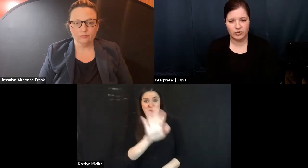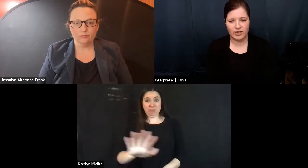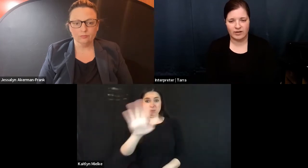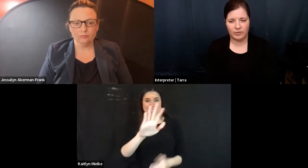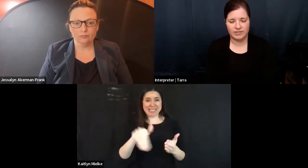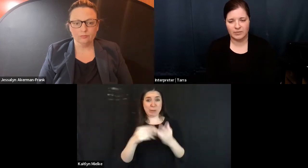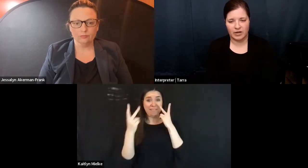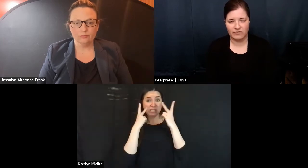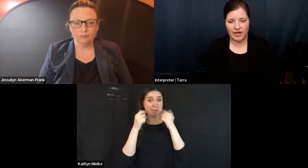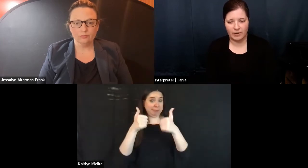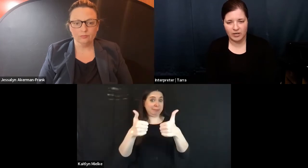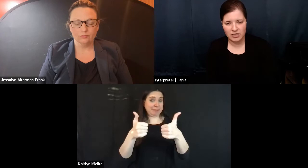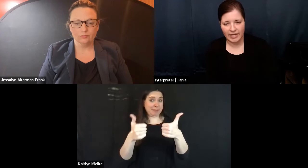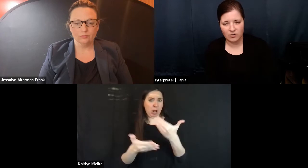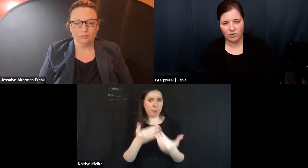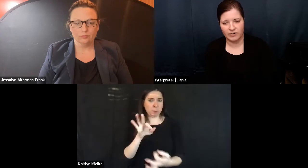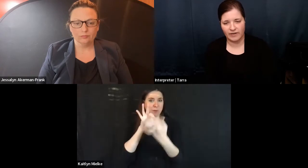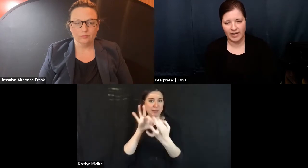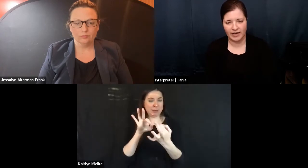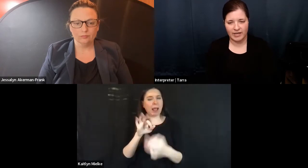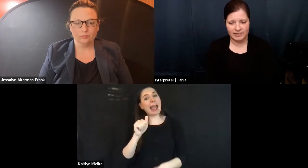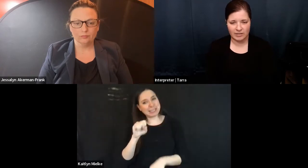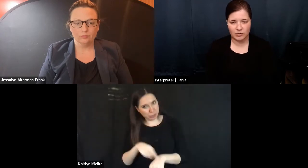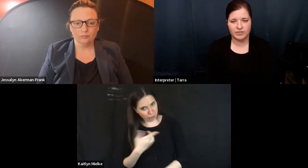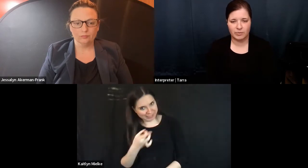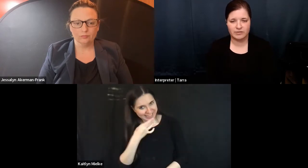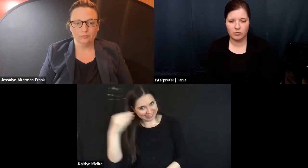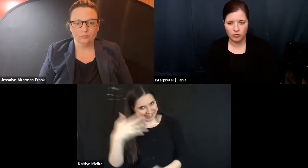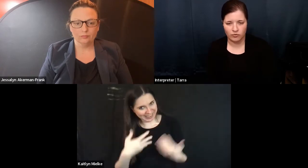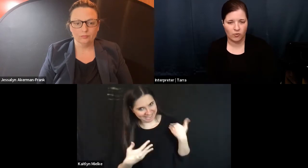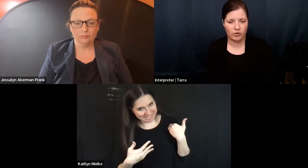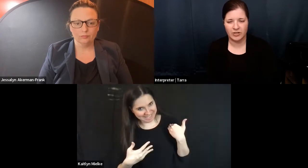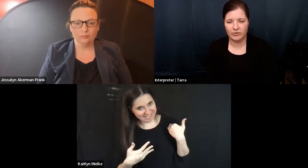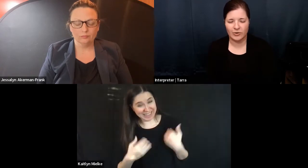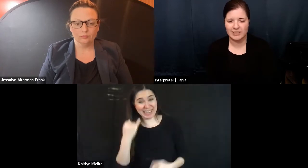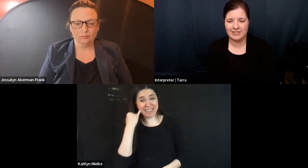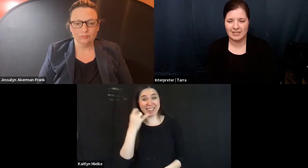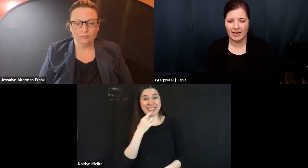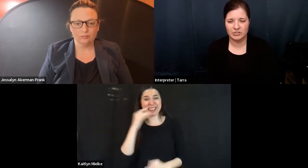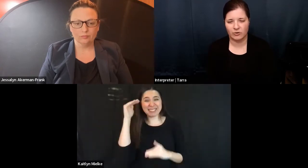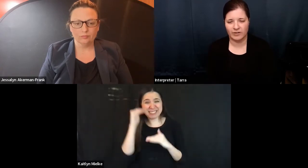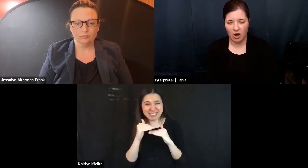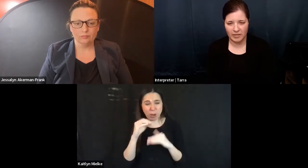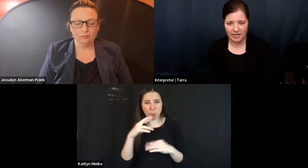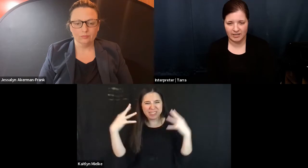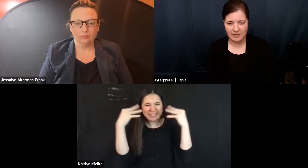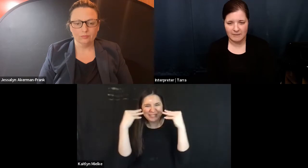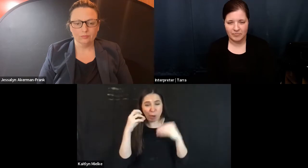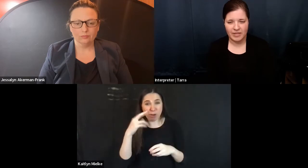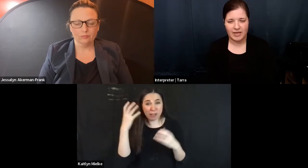And, of course, I was just accommodating day by day.